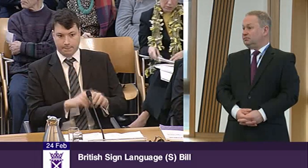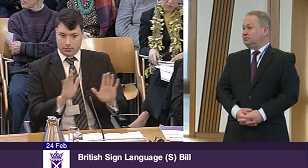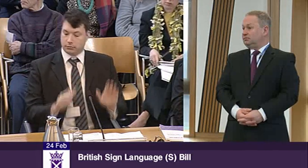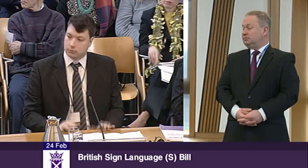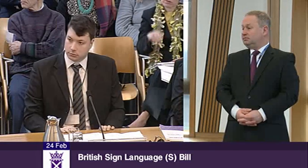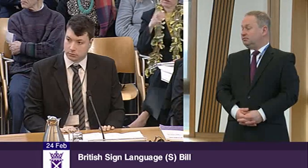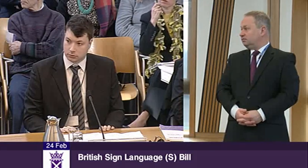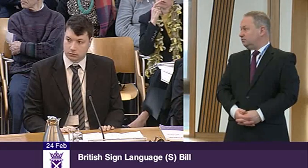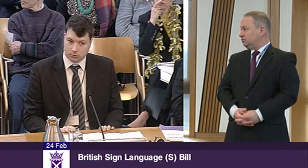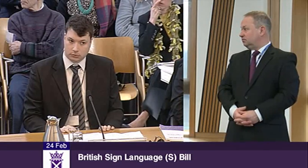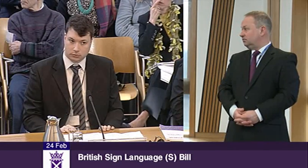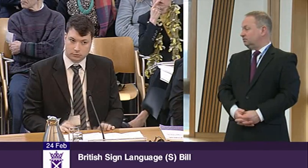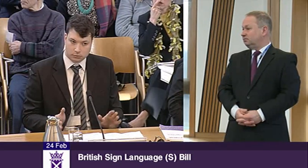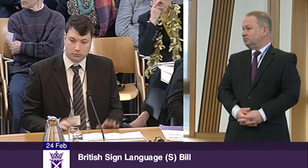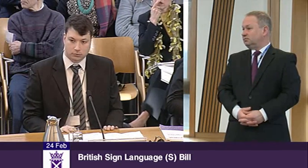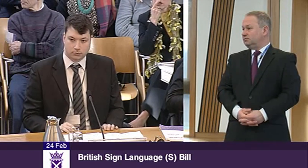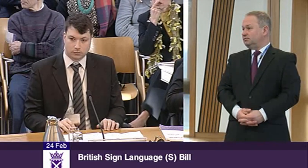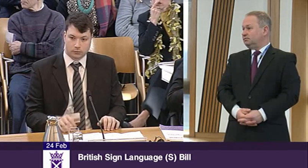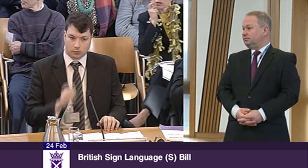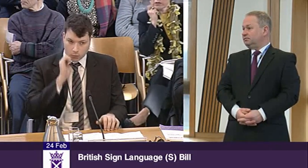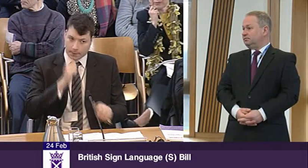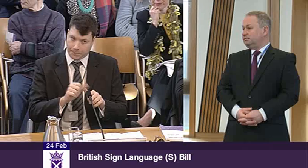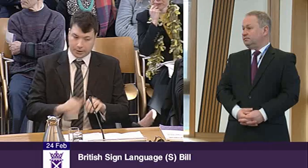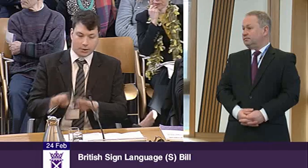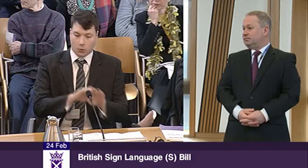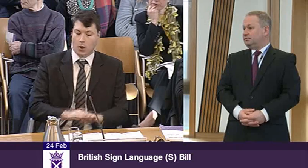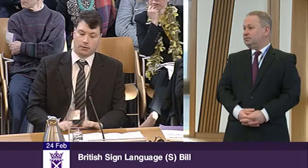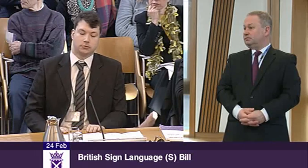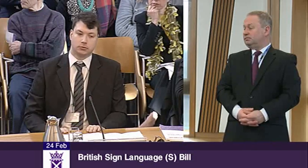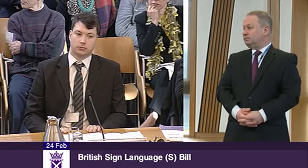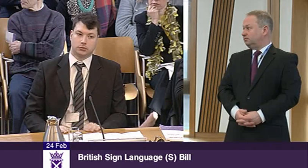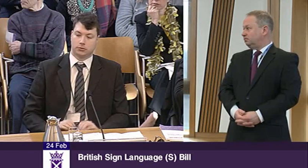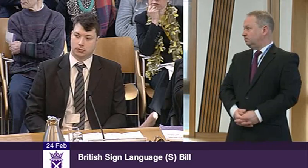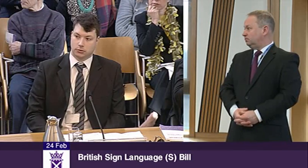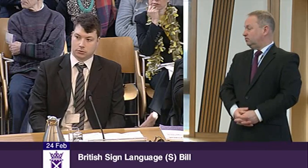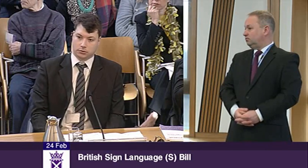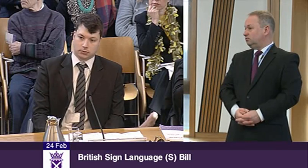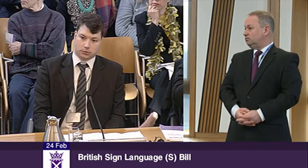perhaps in picking up the gaps, but I think that it is a case of “and” rather than